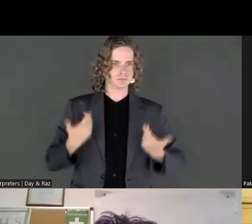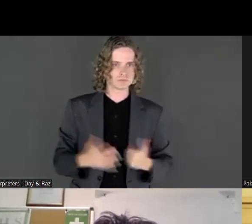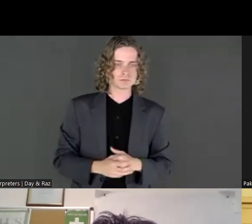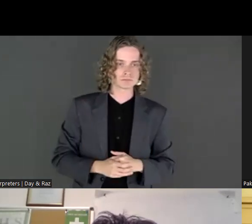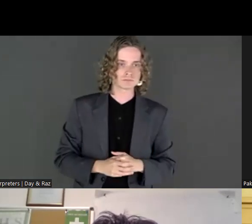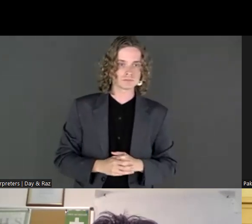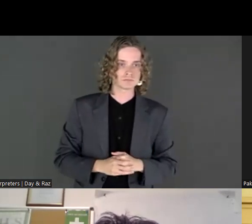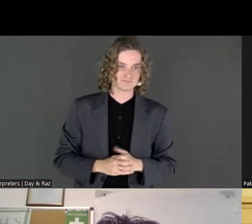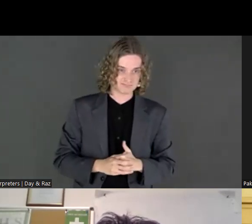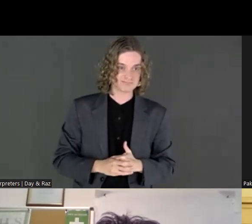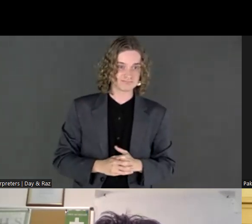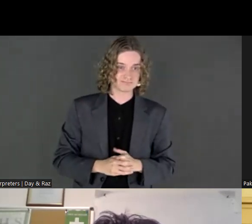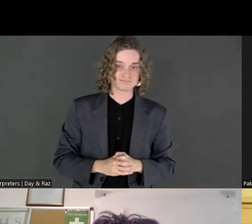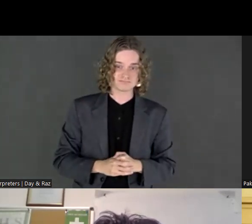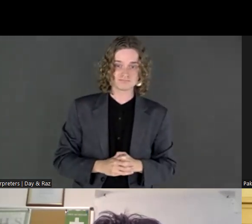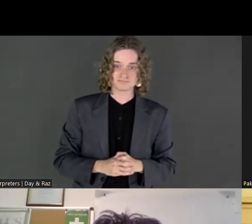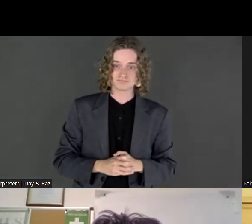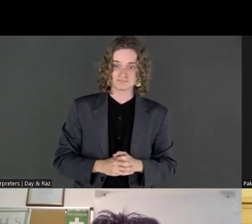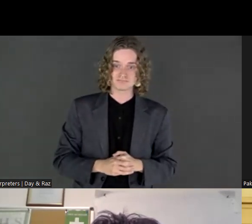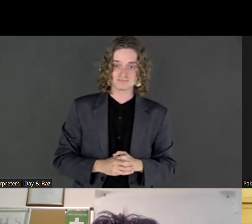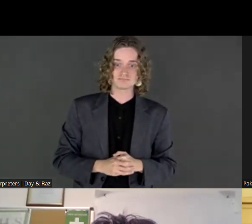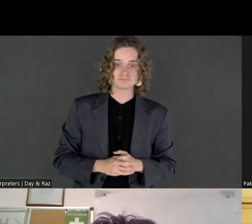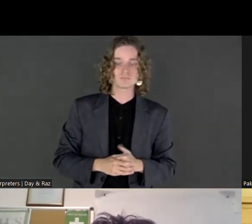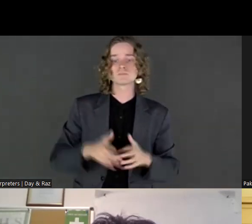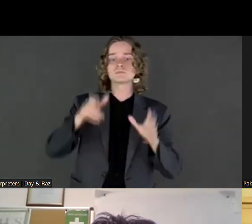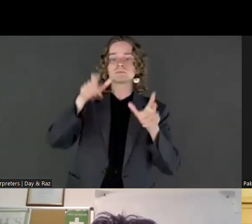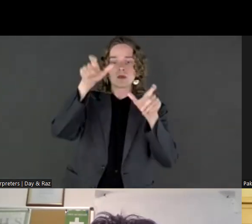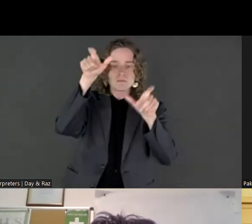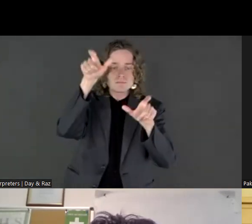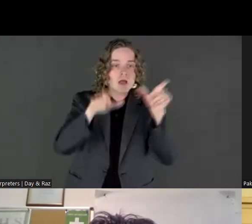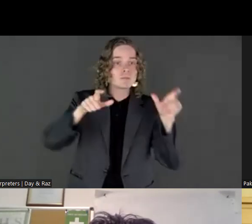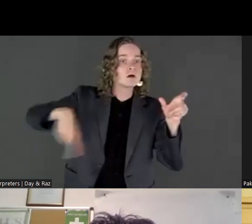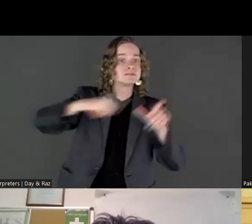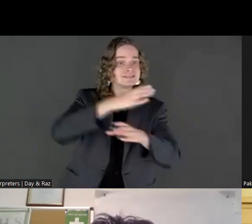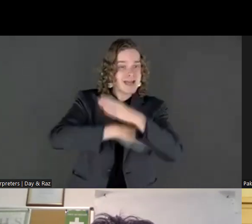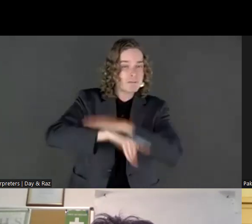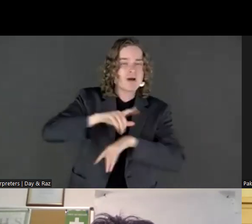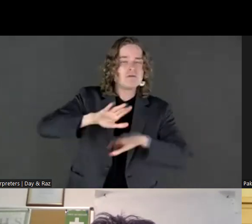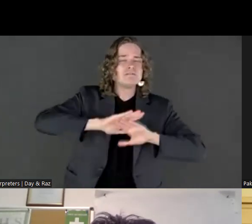with disability, because they are here from the first days of war. And we very clearly